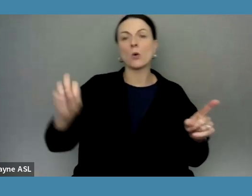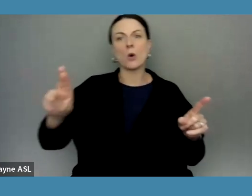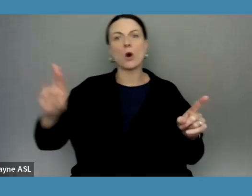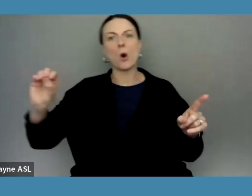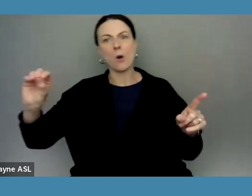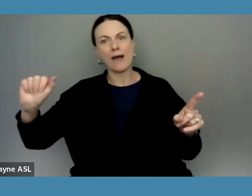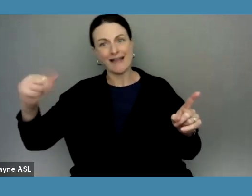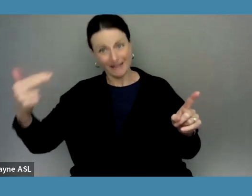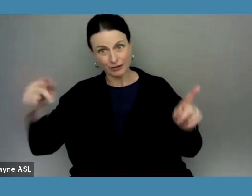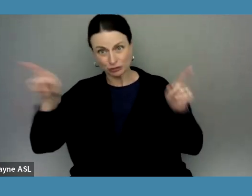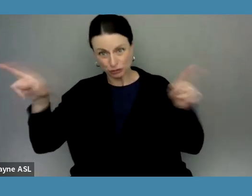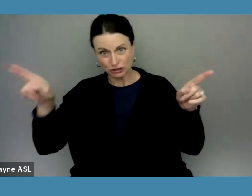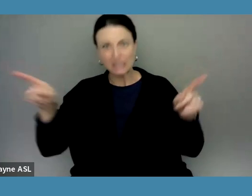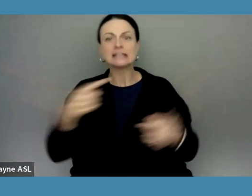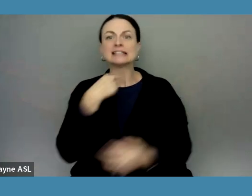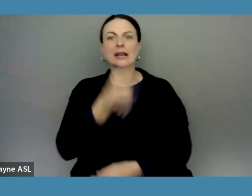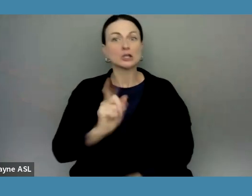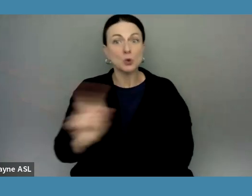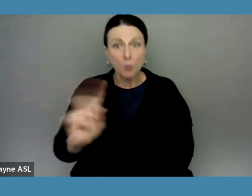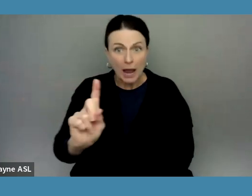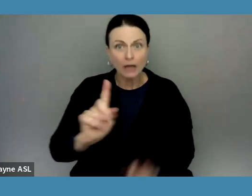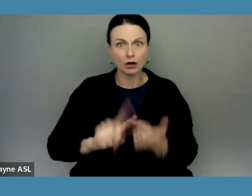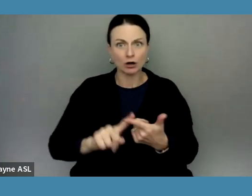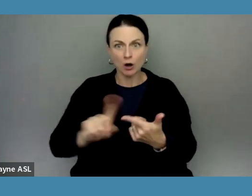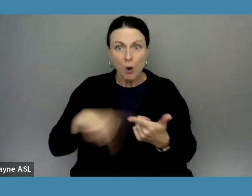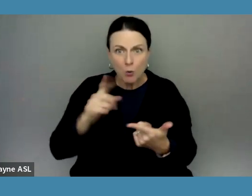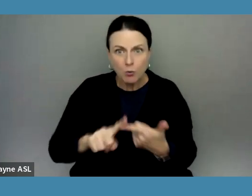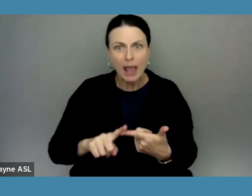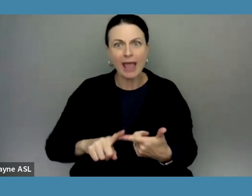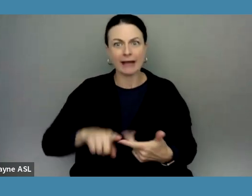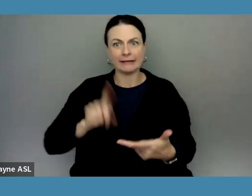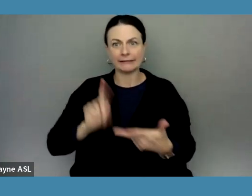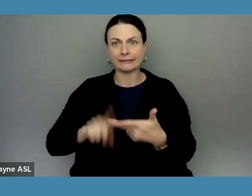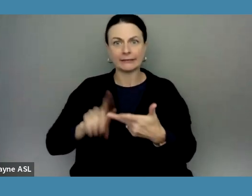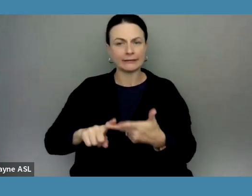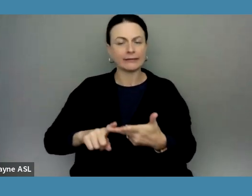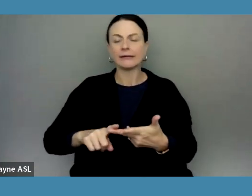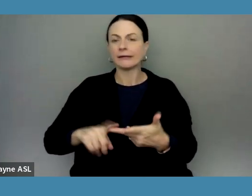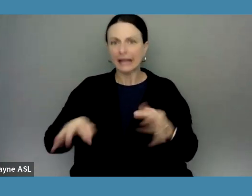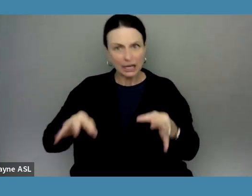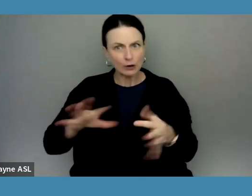and where the hearing will be held, along with directions for submitting evidence prior to the fair hearing.